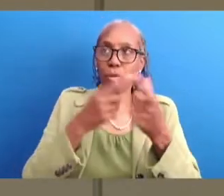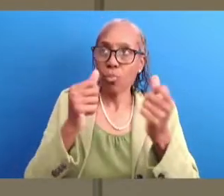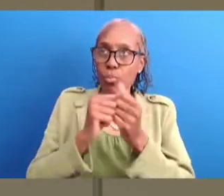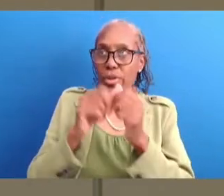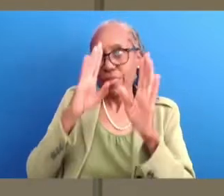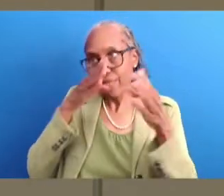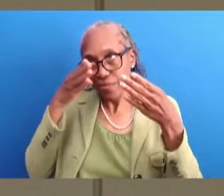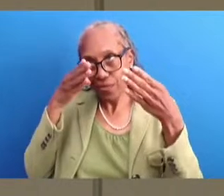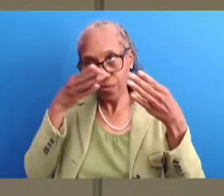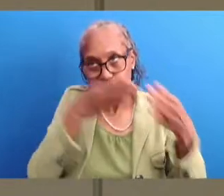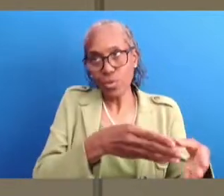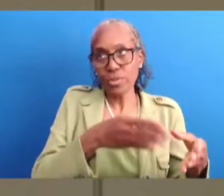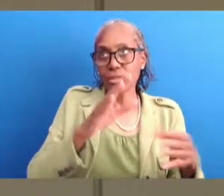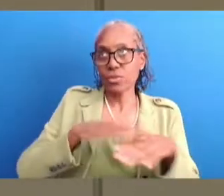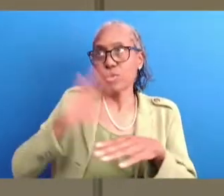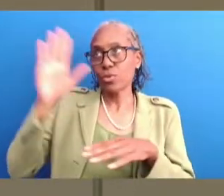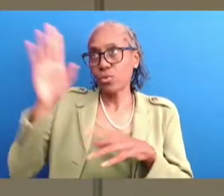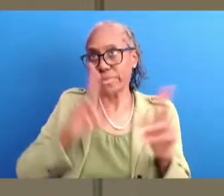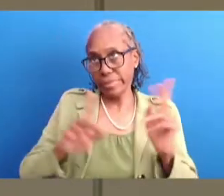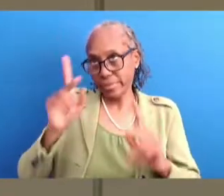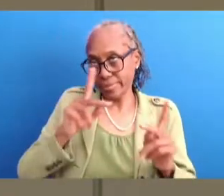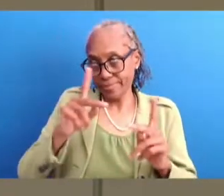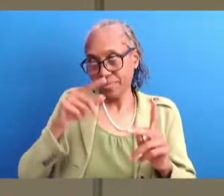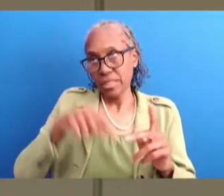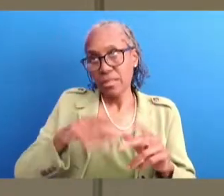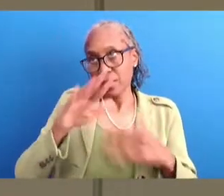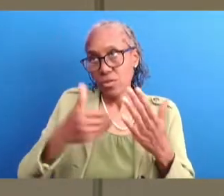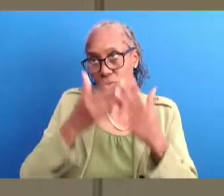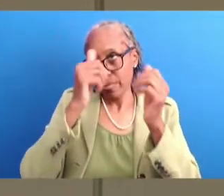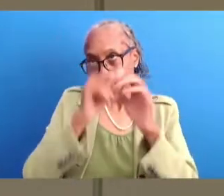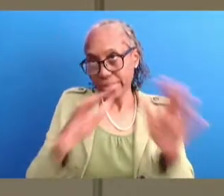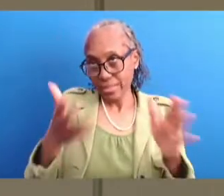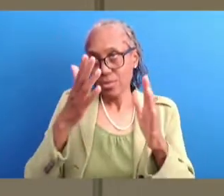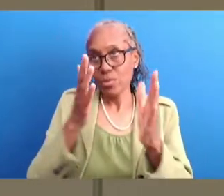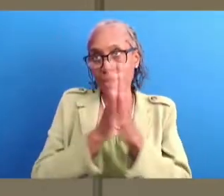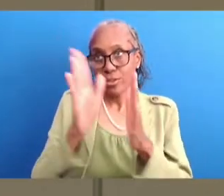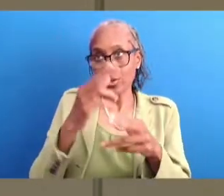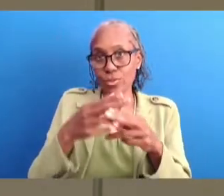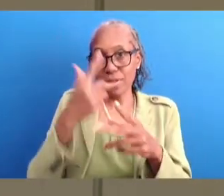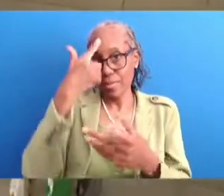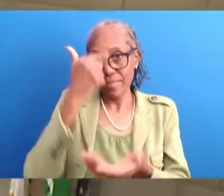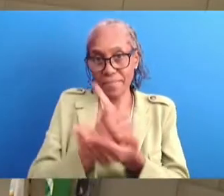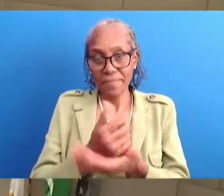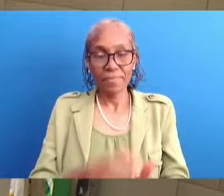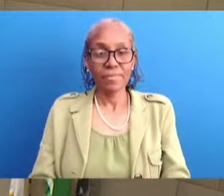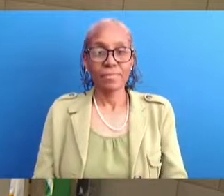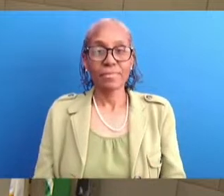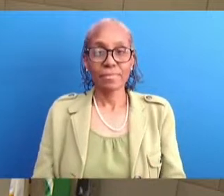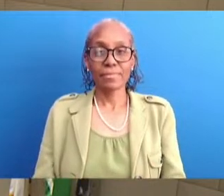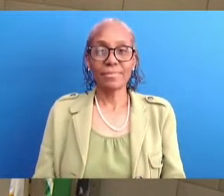PERSONALITY NEVER GET IN THE WAY